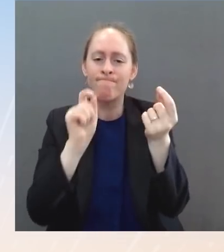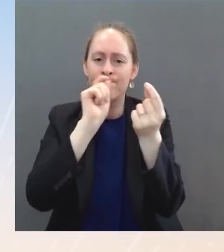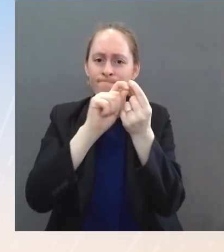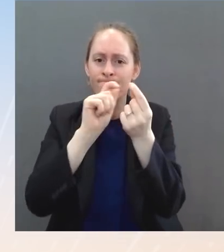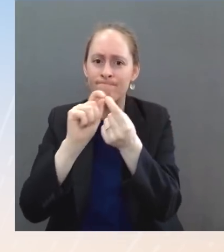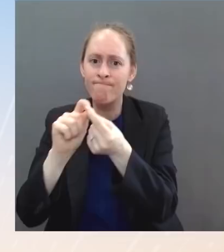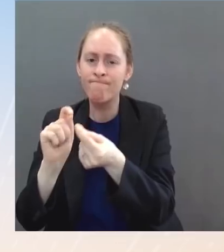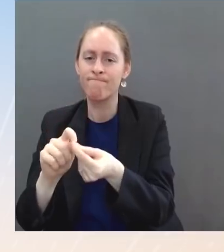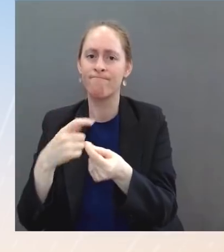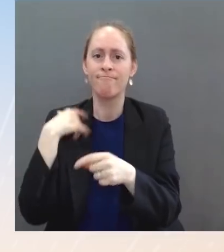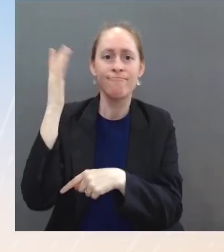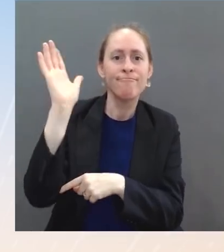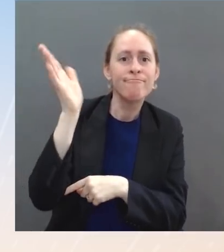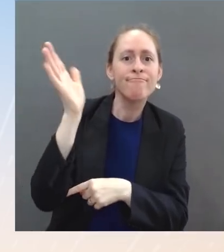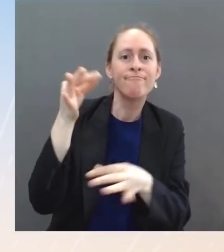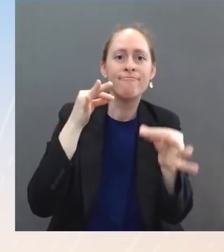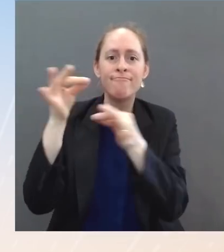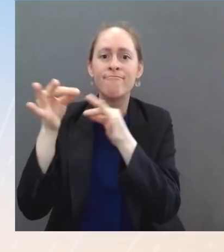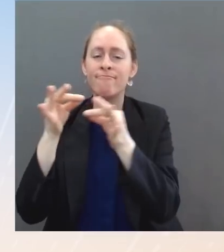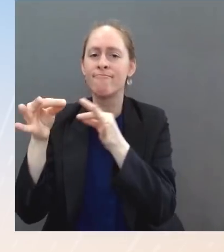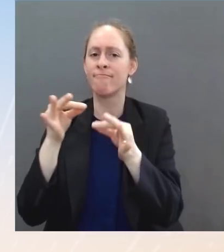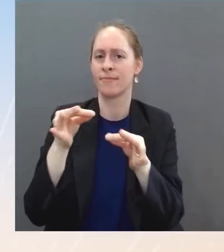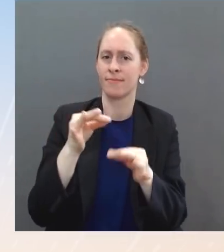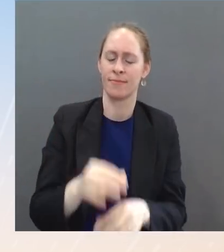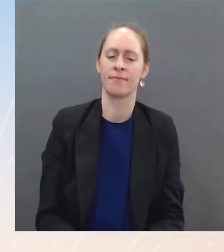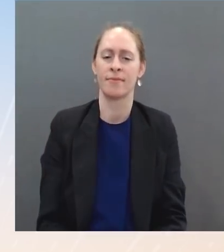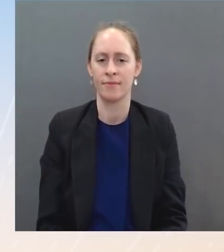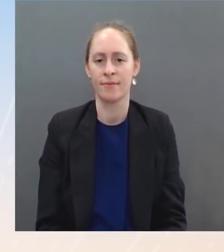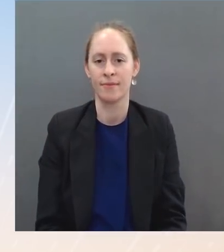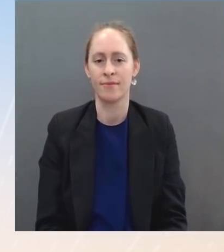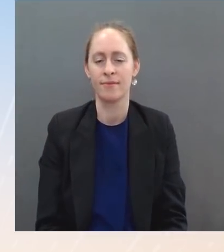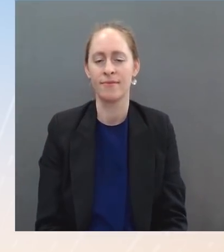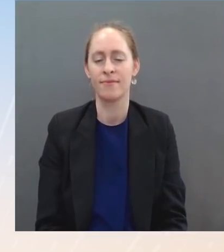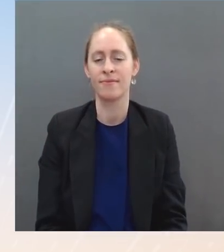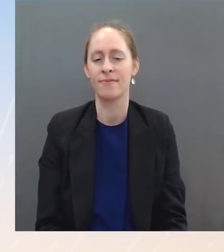is the extent and depth of effort to acquire